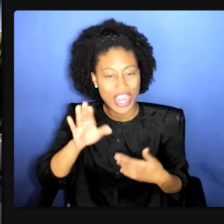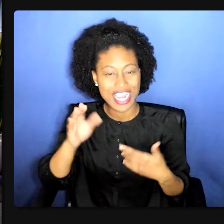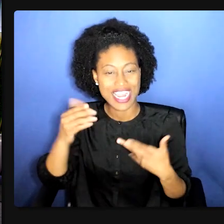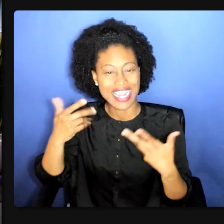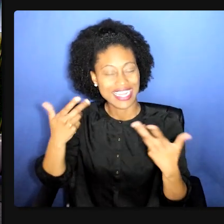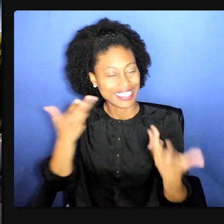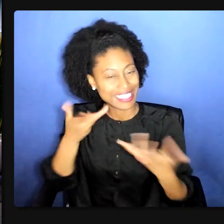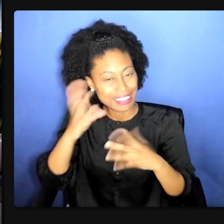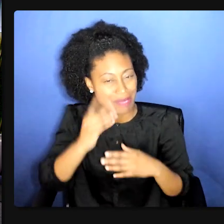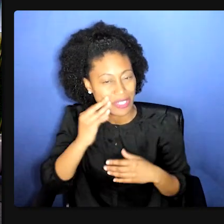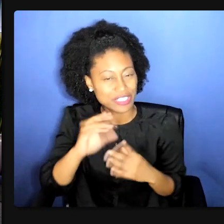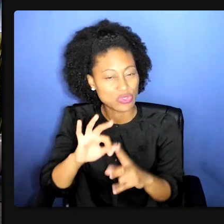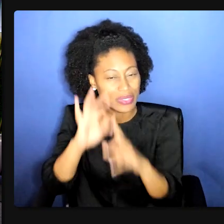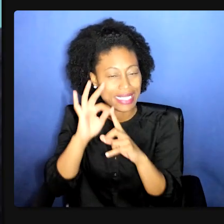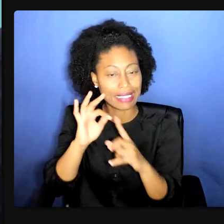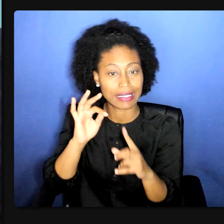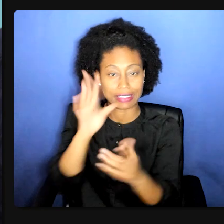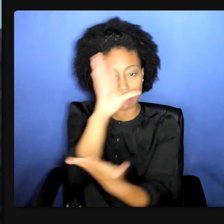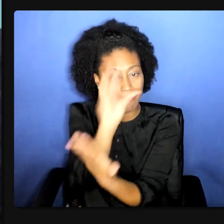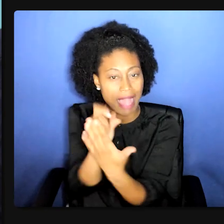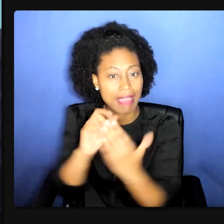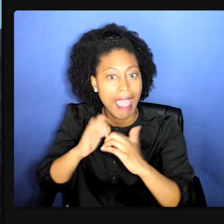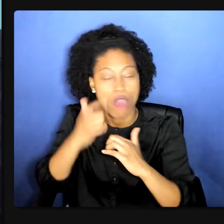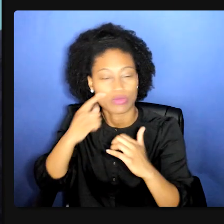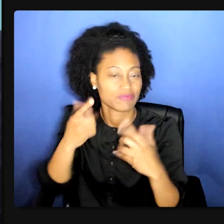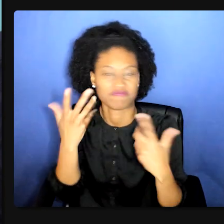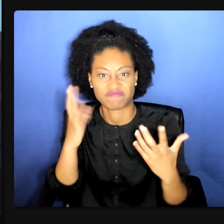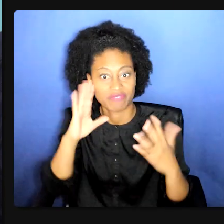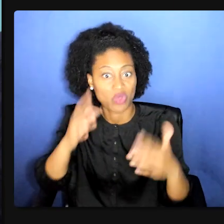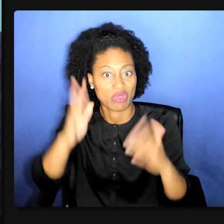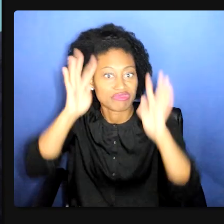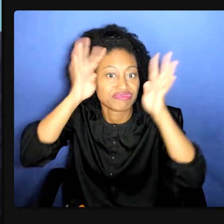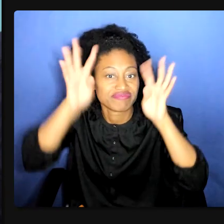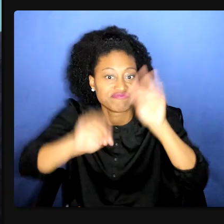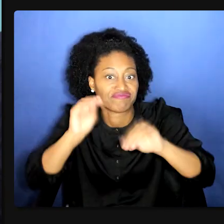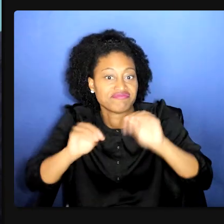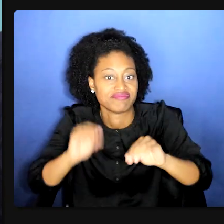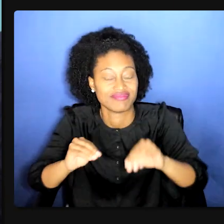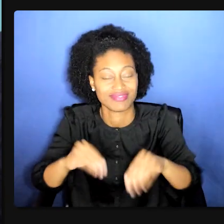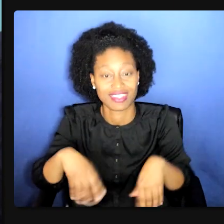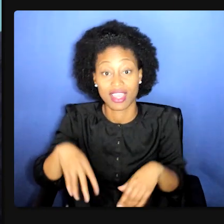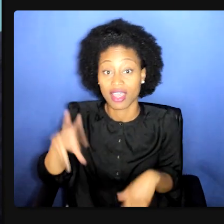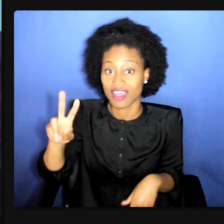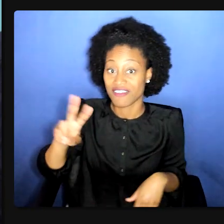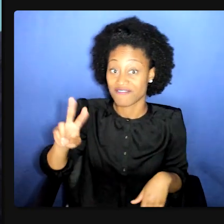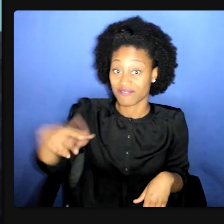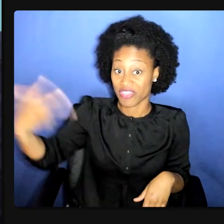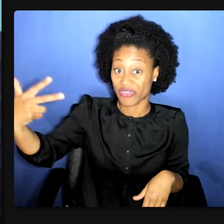unique and and compelling uh with v3 we're able to to work with some of our our partners at unity